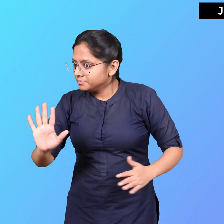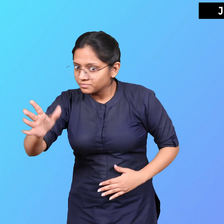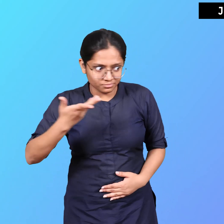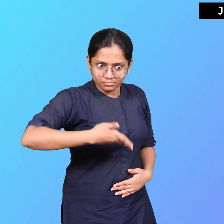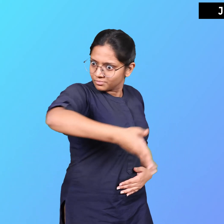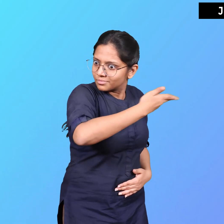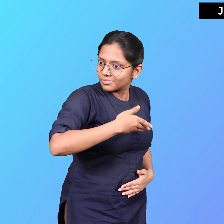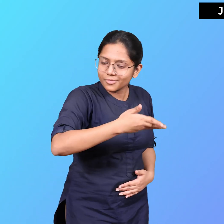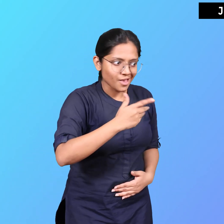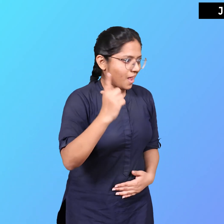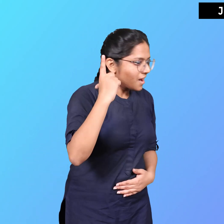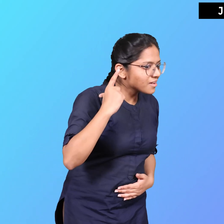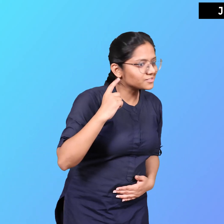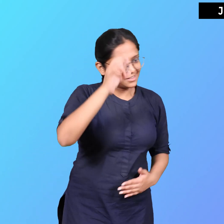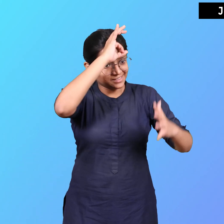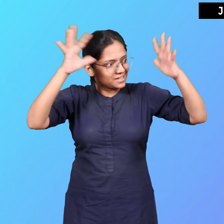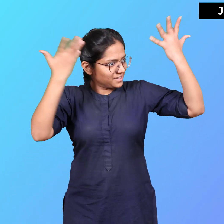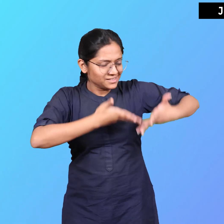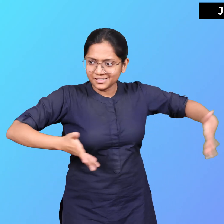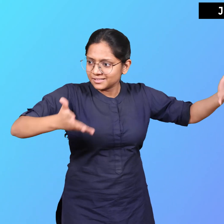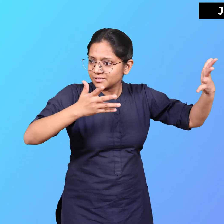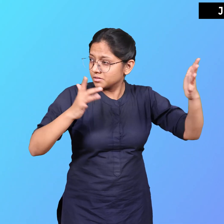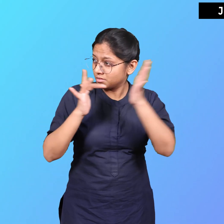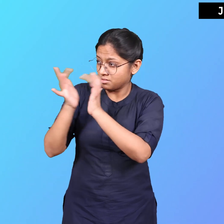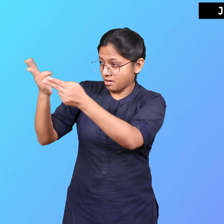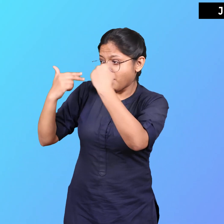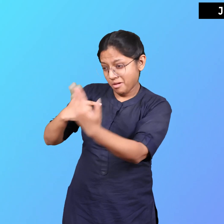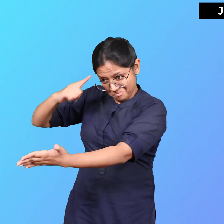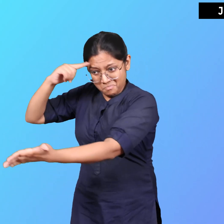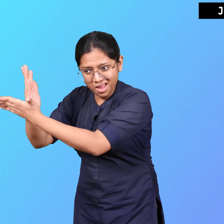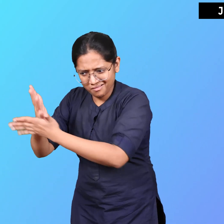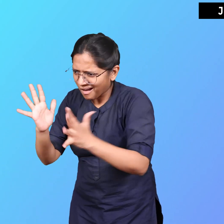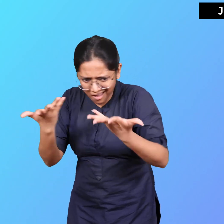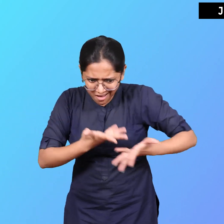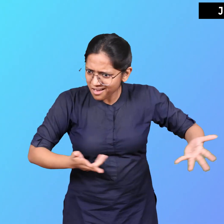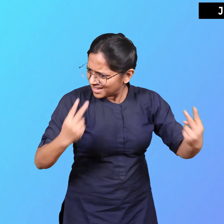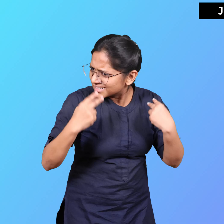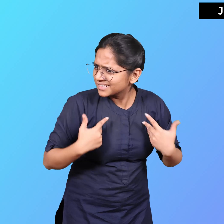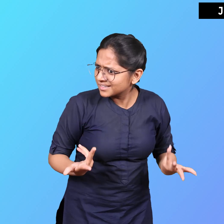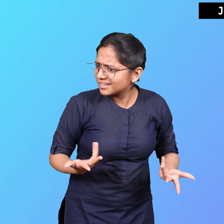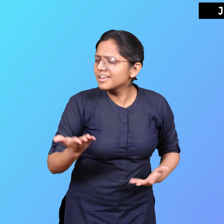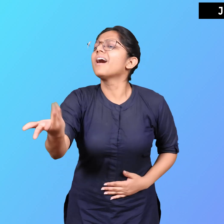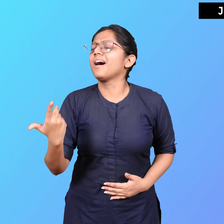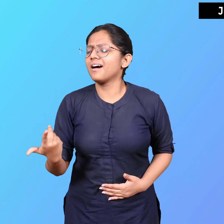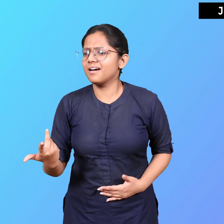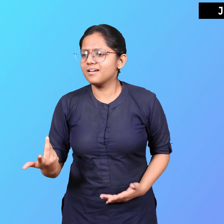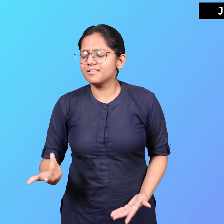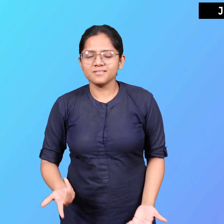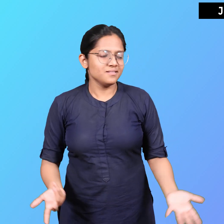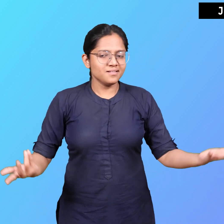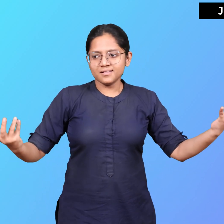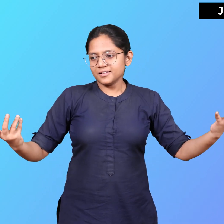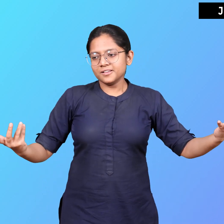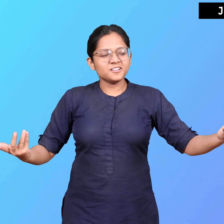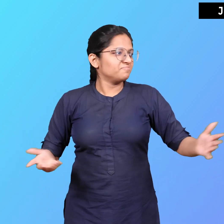You don’t see any of the leaders or any of us Pharisees believing in him, do you?